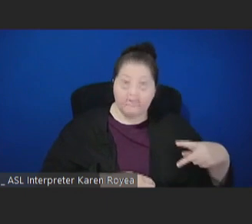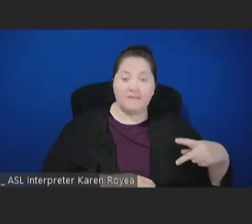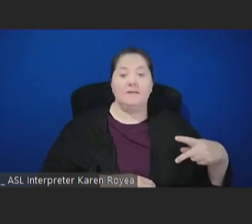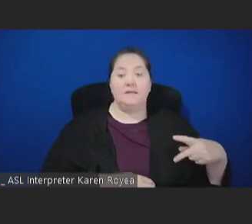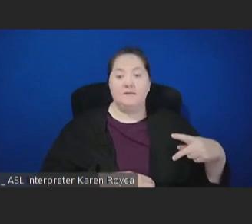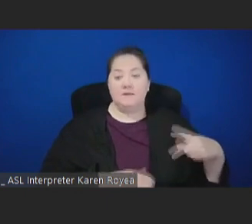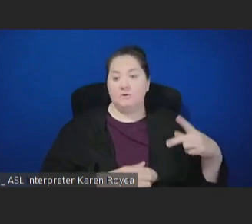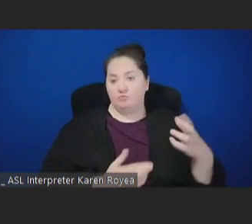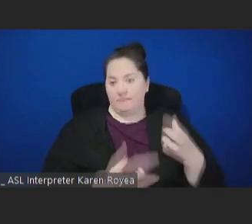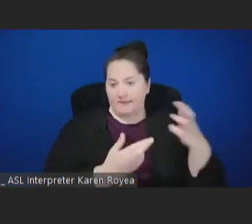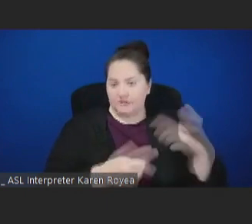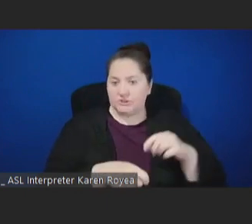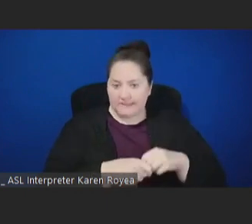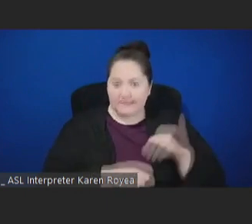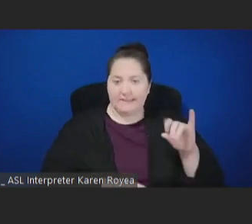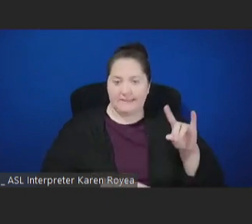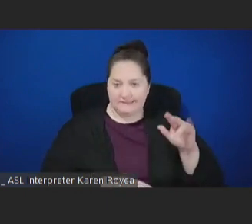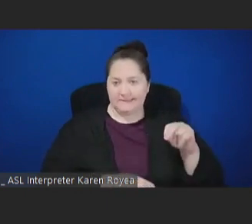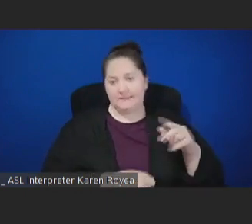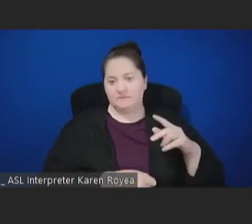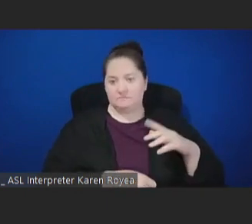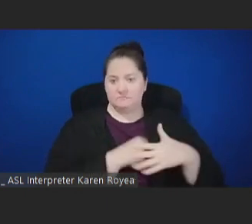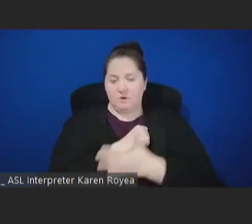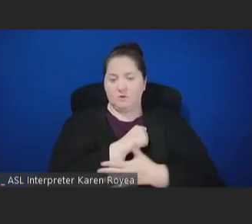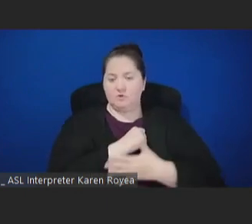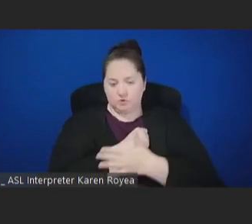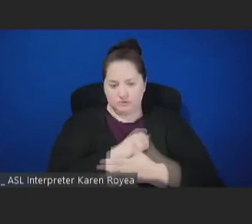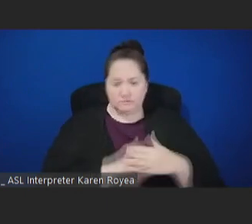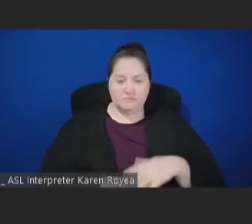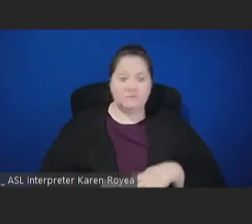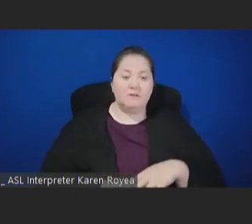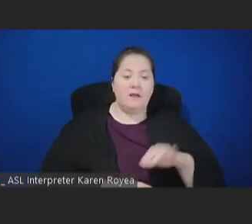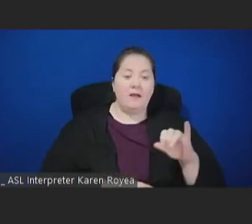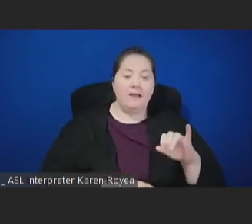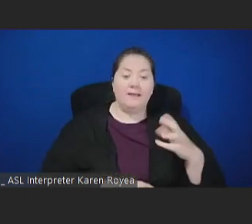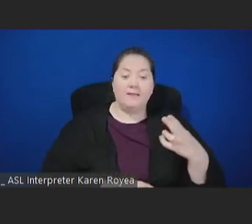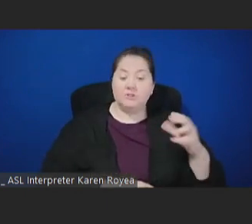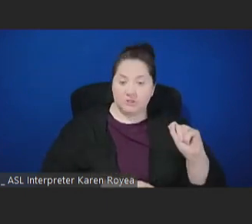Collaborating with other federal agencies, the IHS works to ensure access and distribution